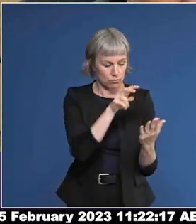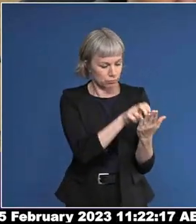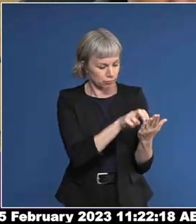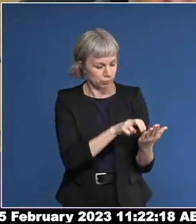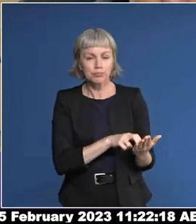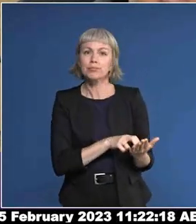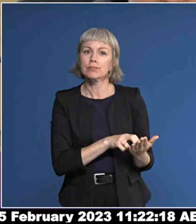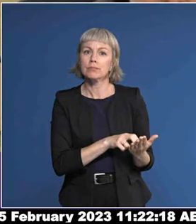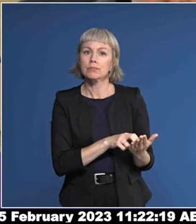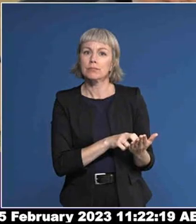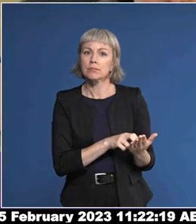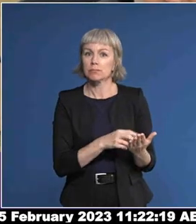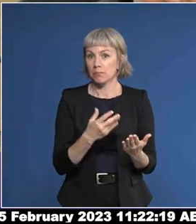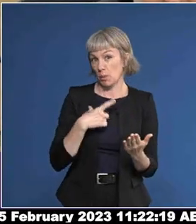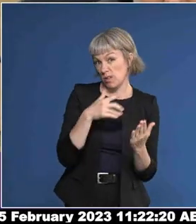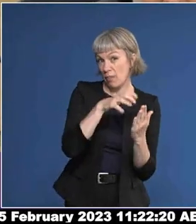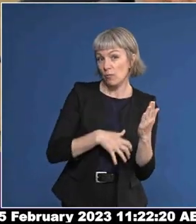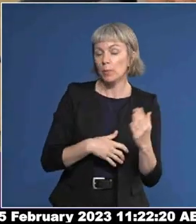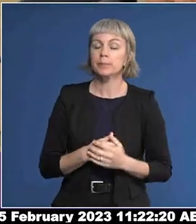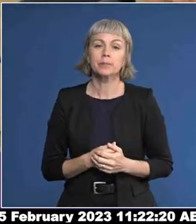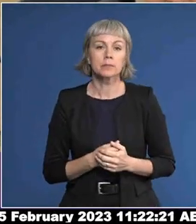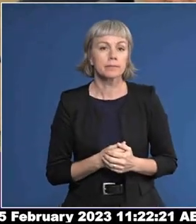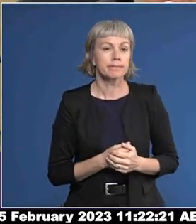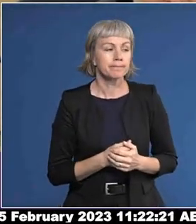I think in relation to the duplication of information that's required,